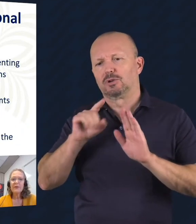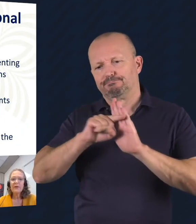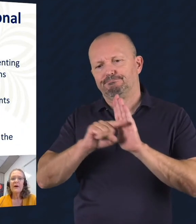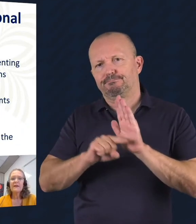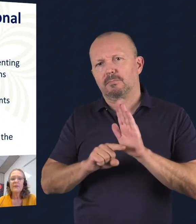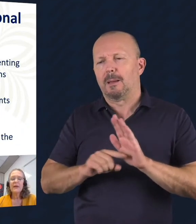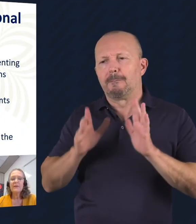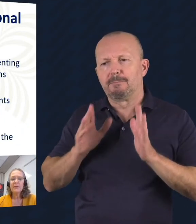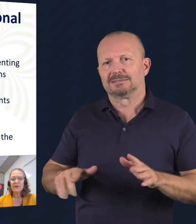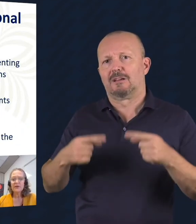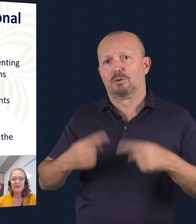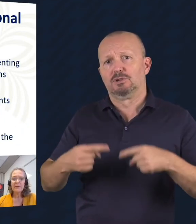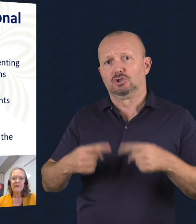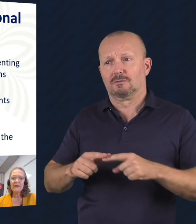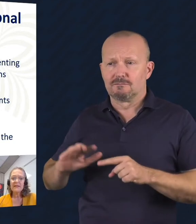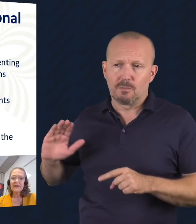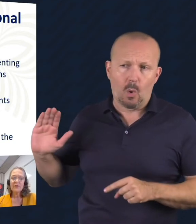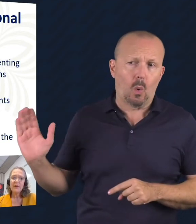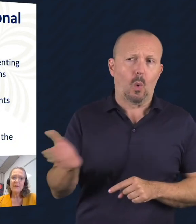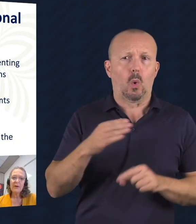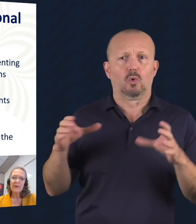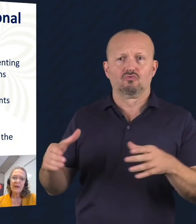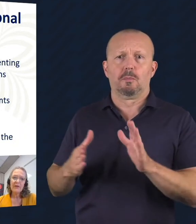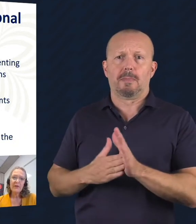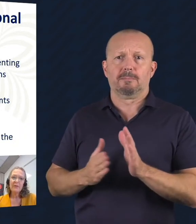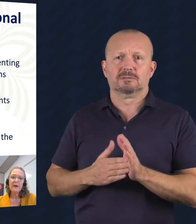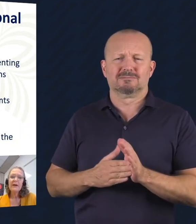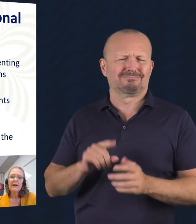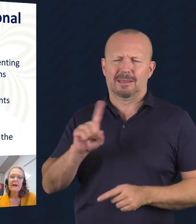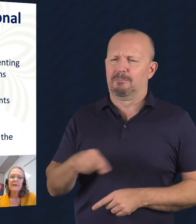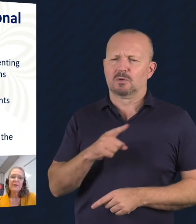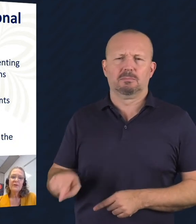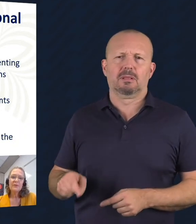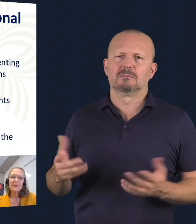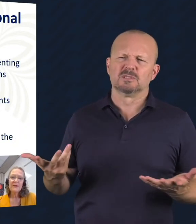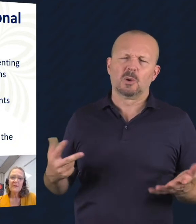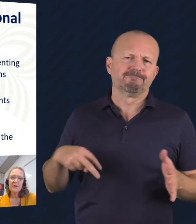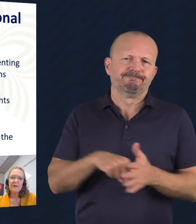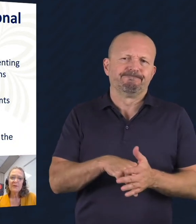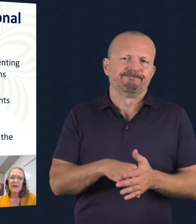required that we had permission from every single member of that group, which was an impossible task.